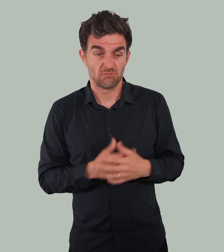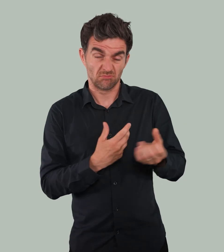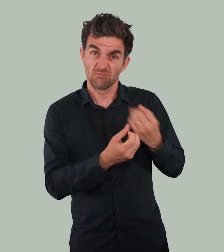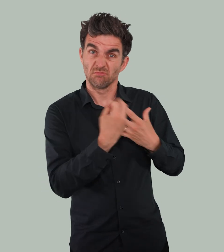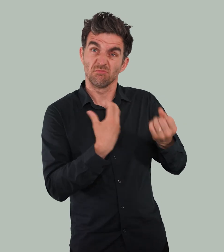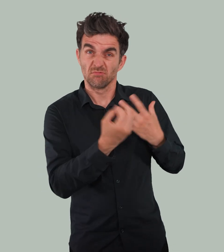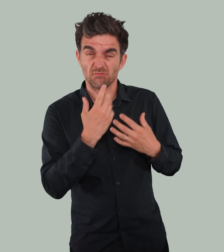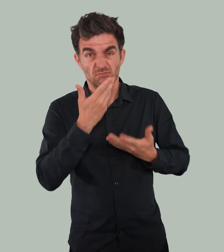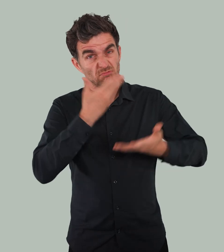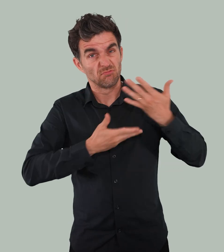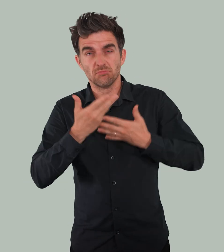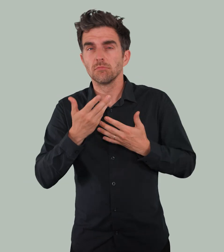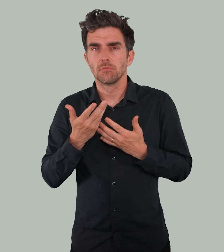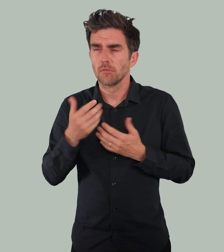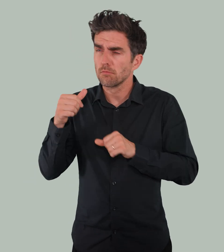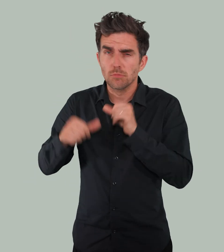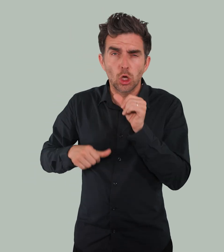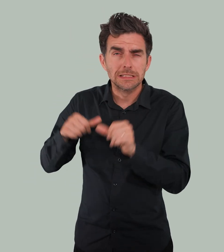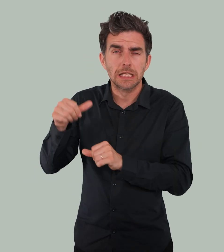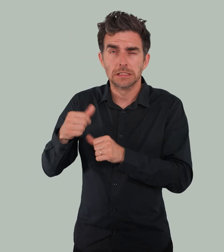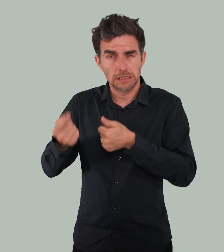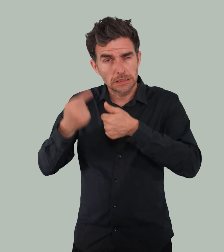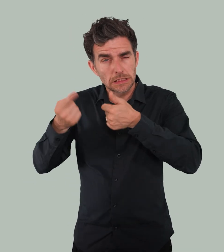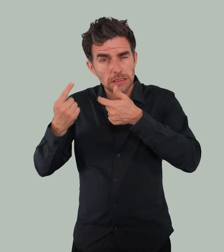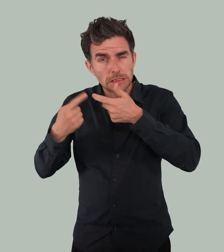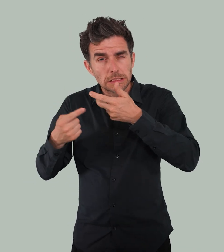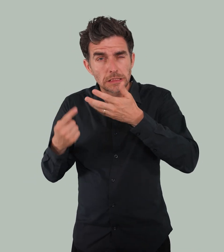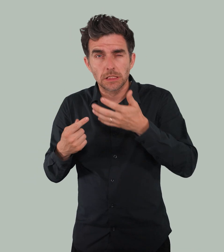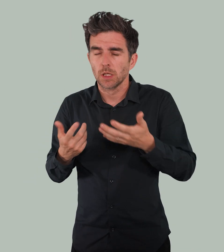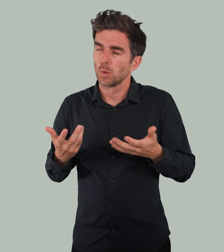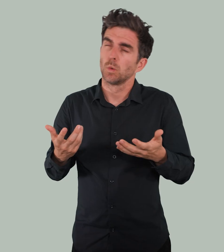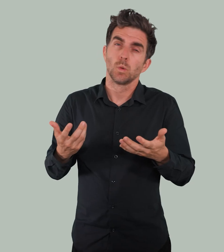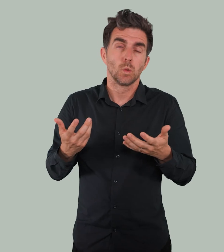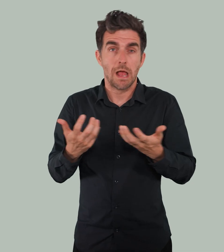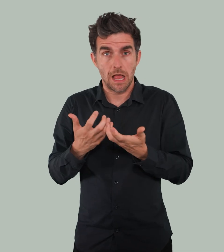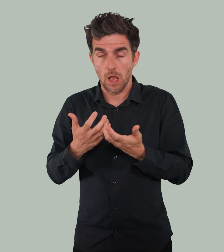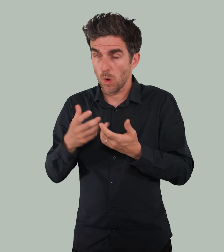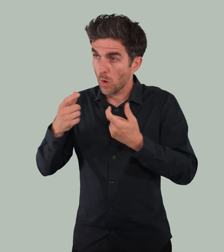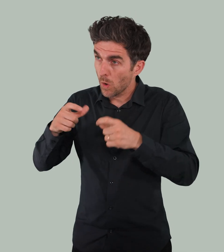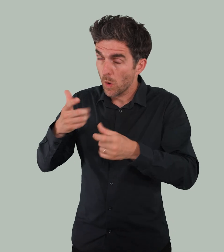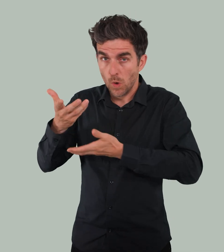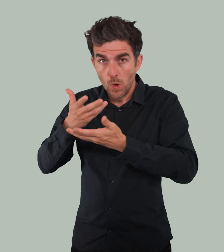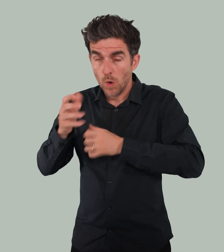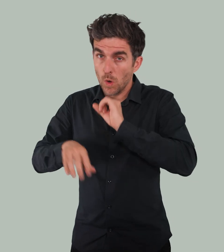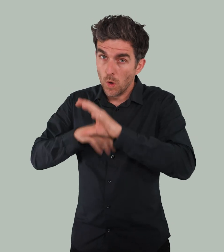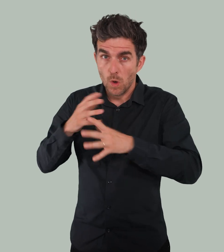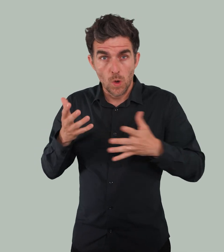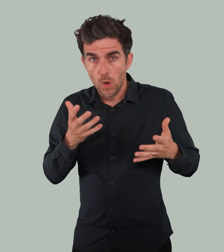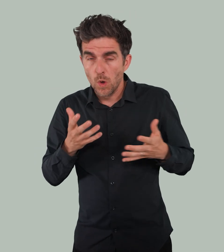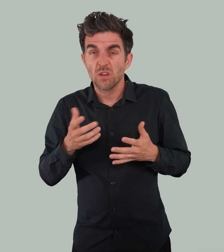Respondents also describe the demands of the process as affecting how they engage with it.